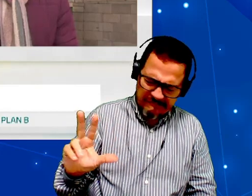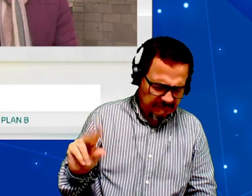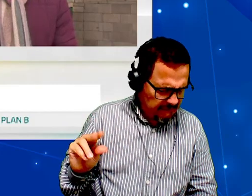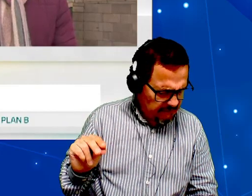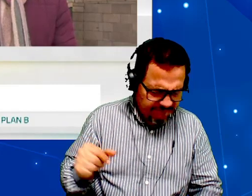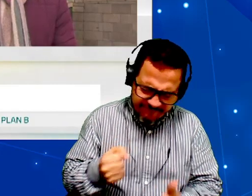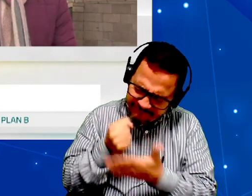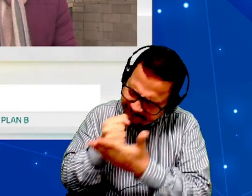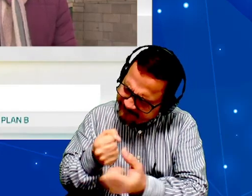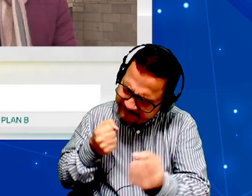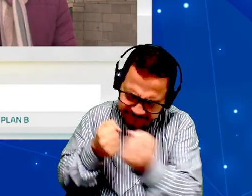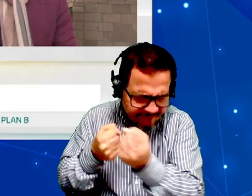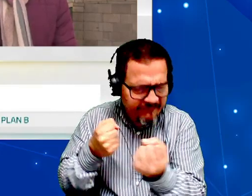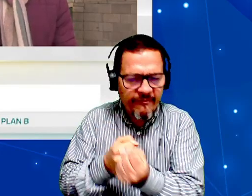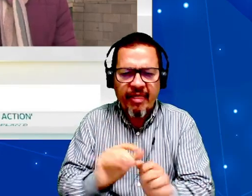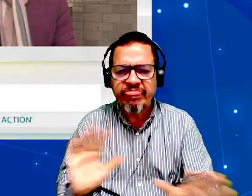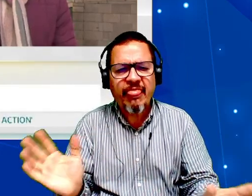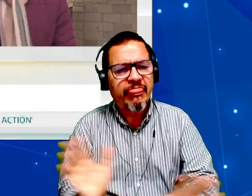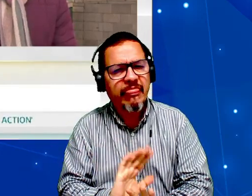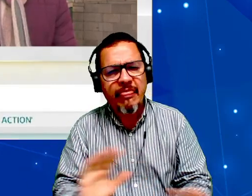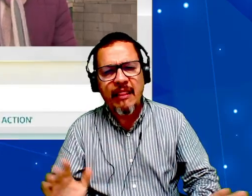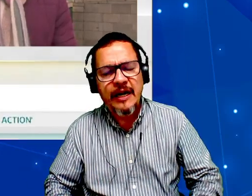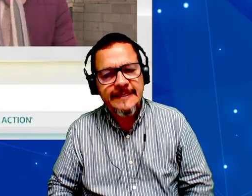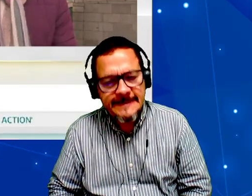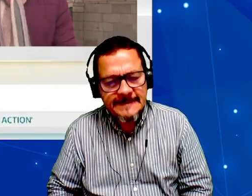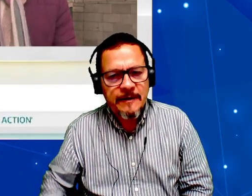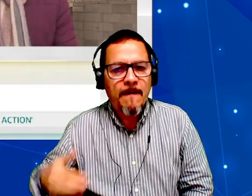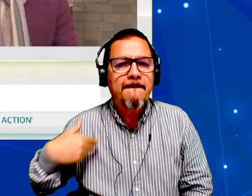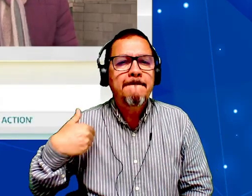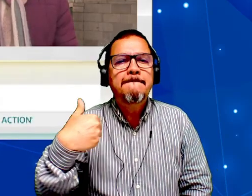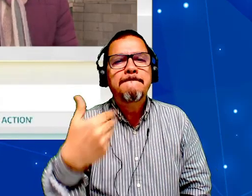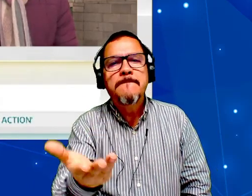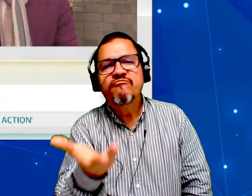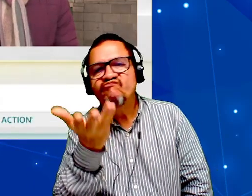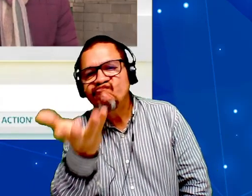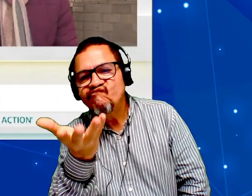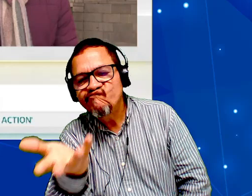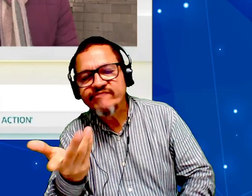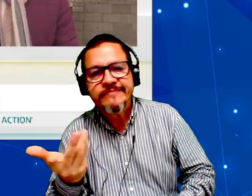you. They've taken up some of your other feelings that support your concerns over the environment.